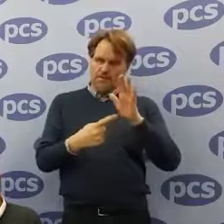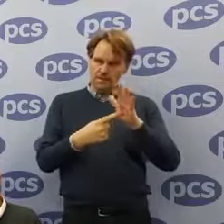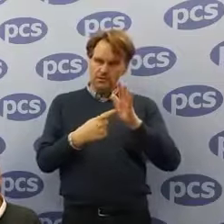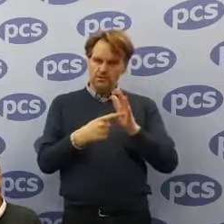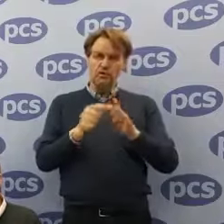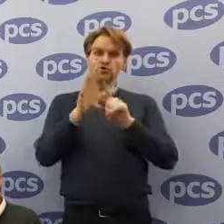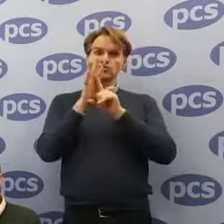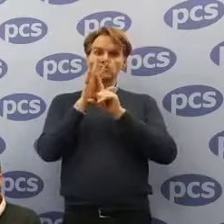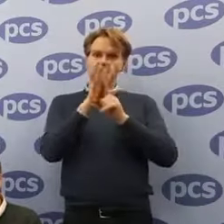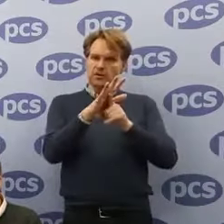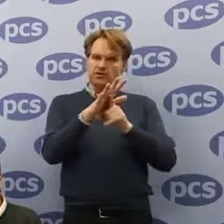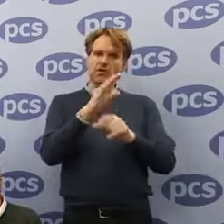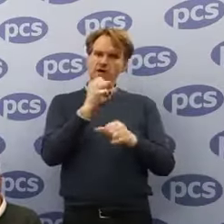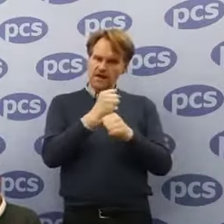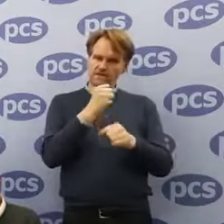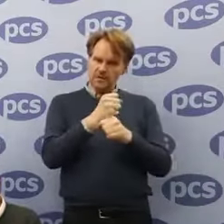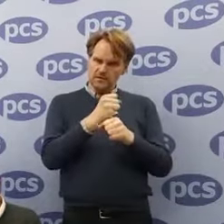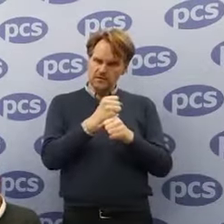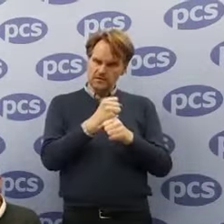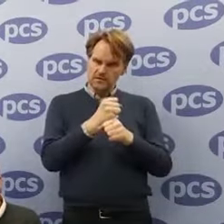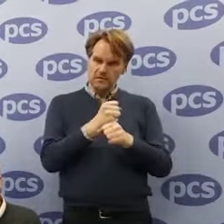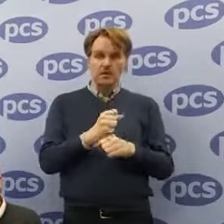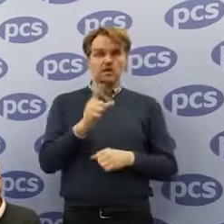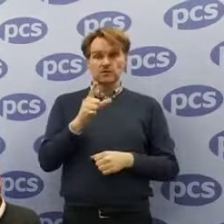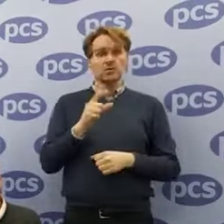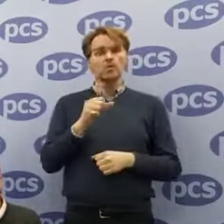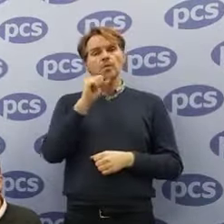government and the question that we we will put to members, is that we're asking